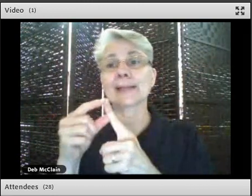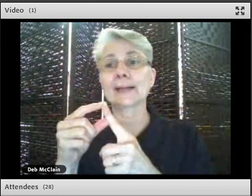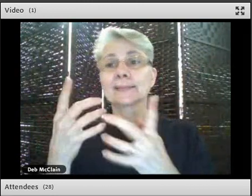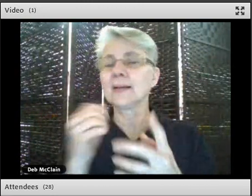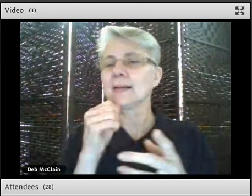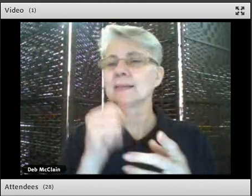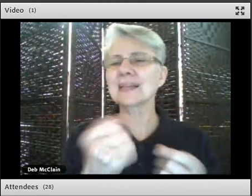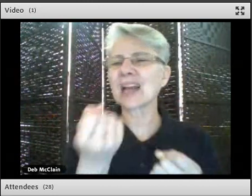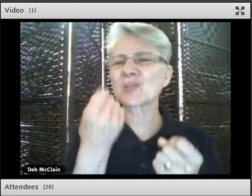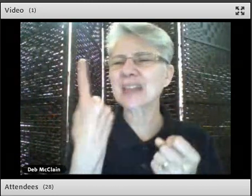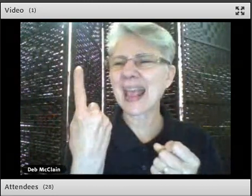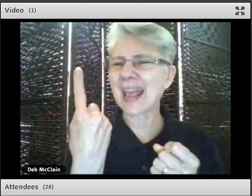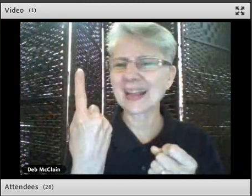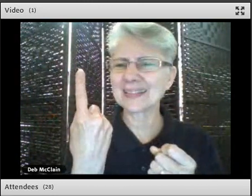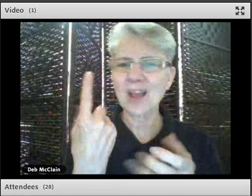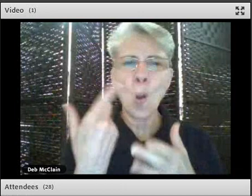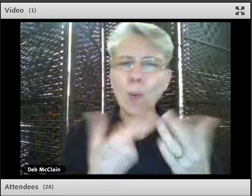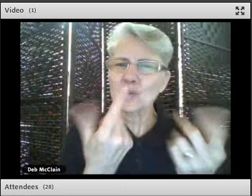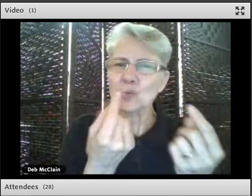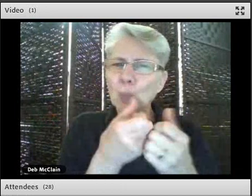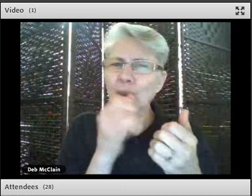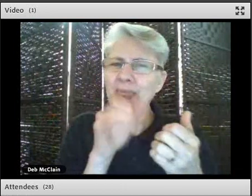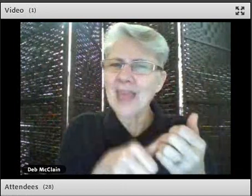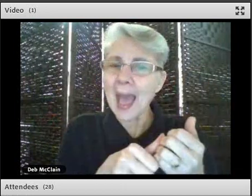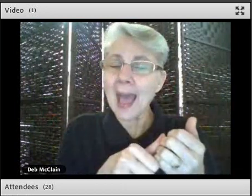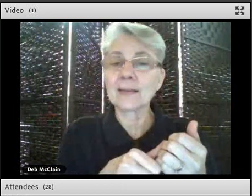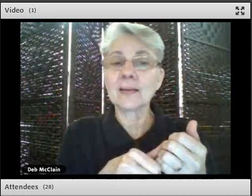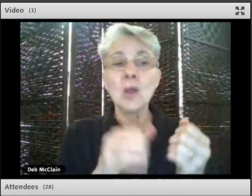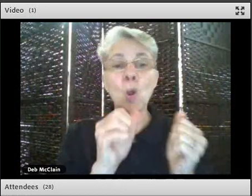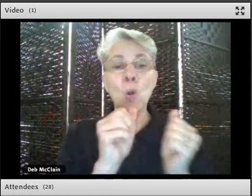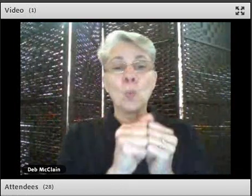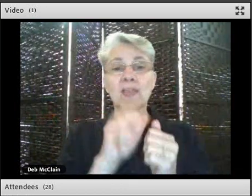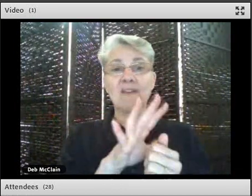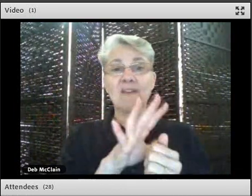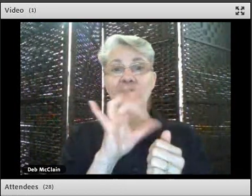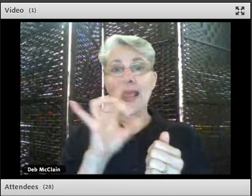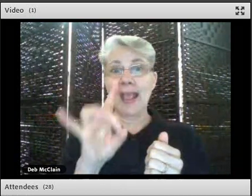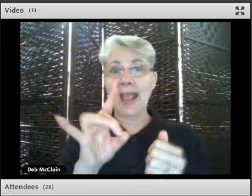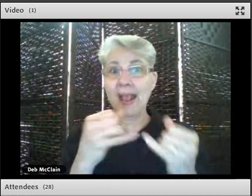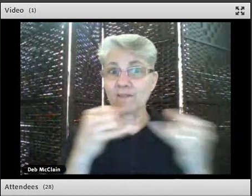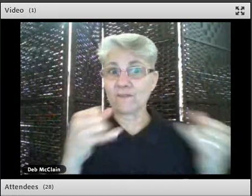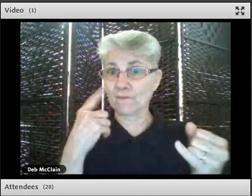it would know, "This is connected to the title proper